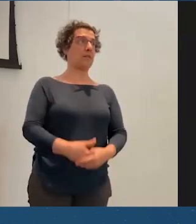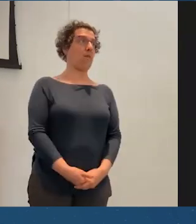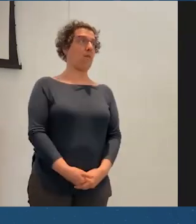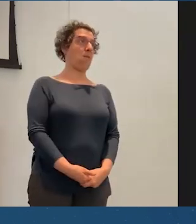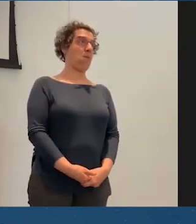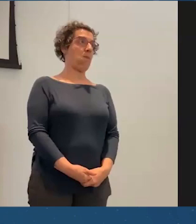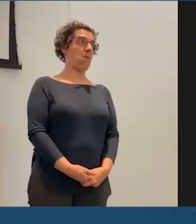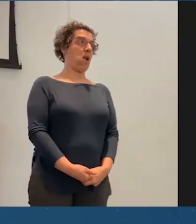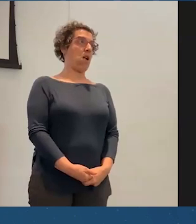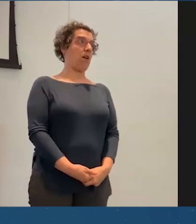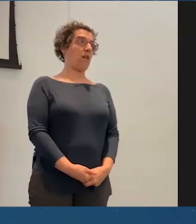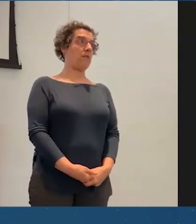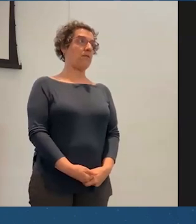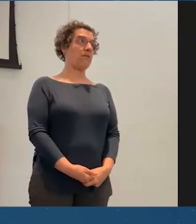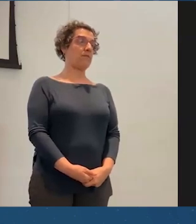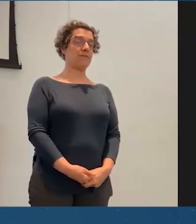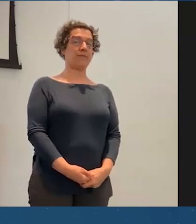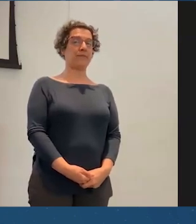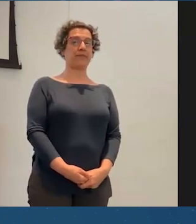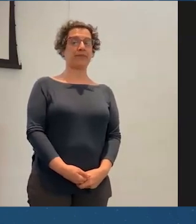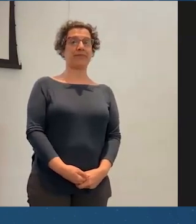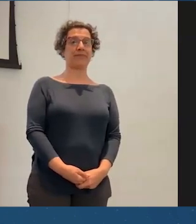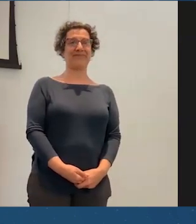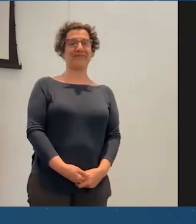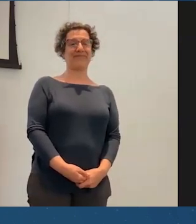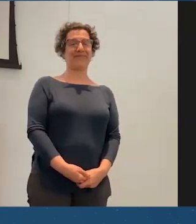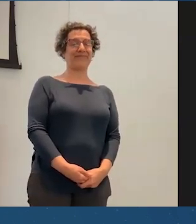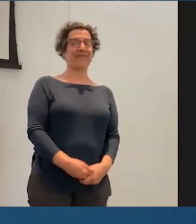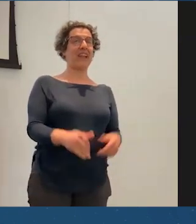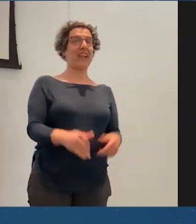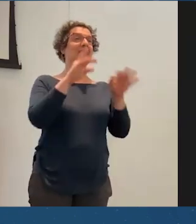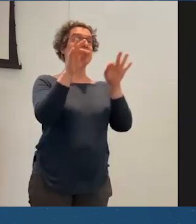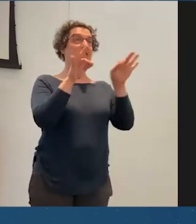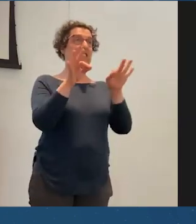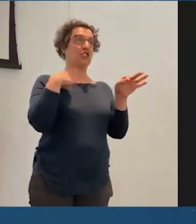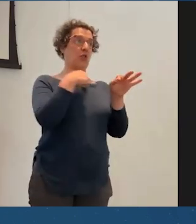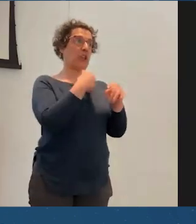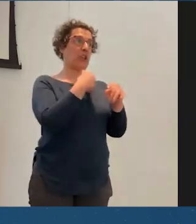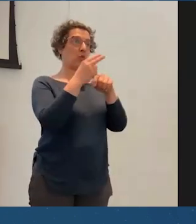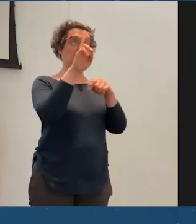I think I only clicked once. So the definition that we use at Reality Labs and Meta